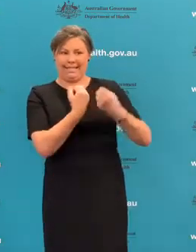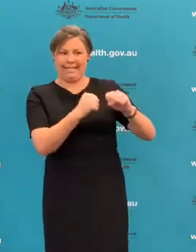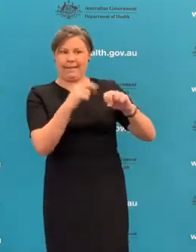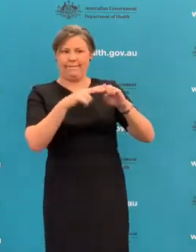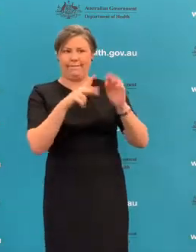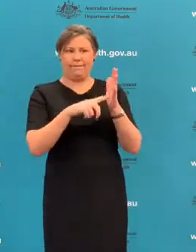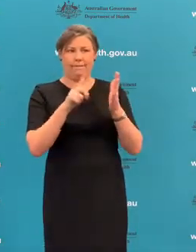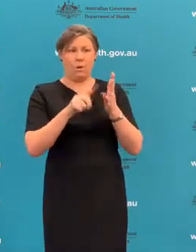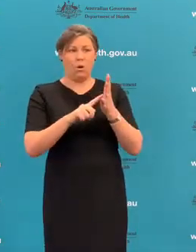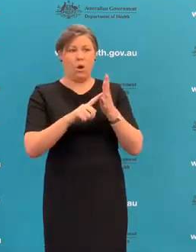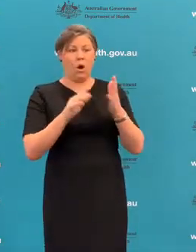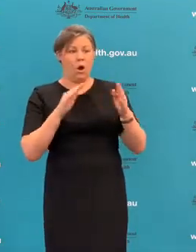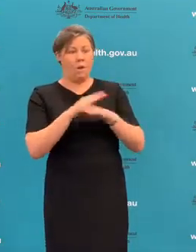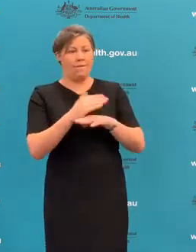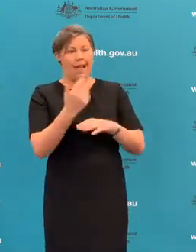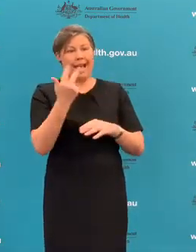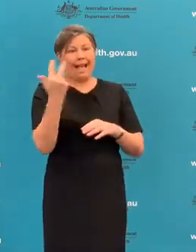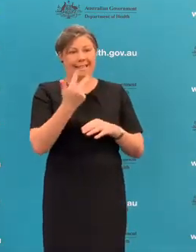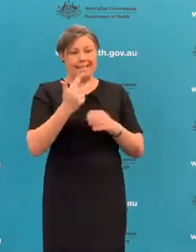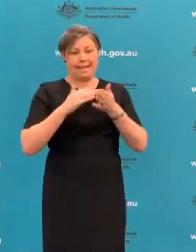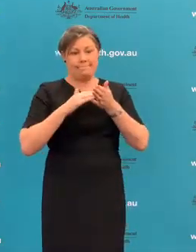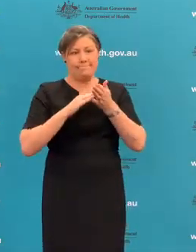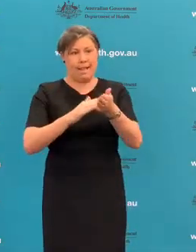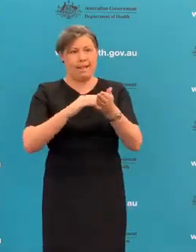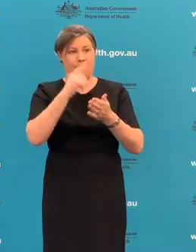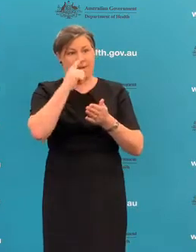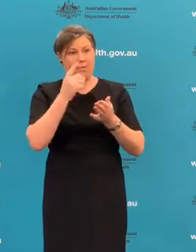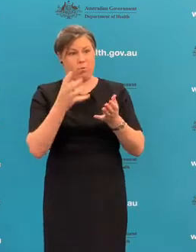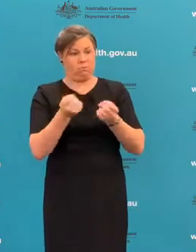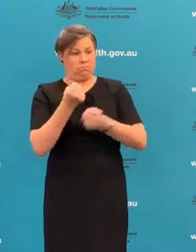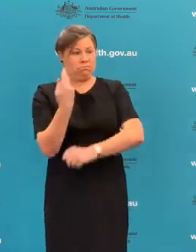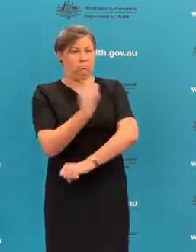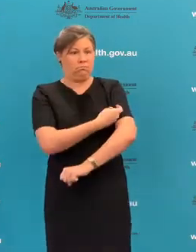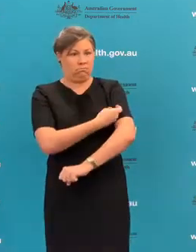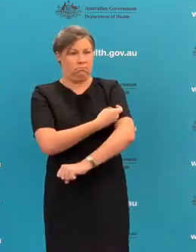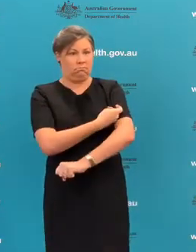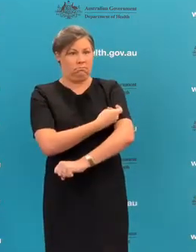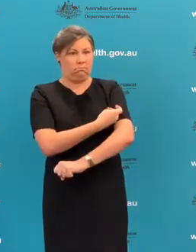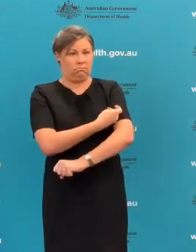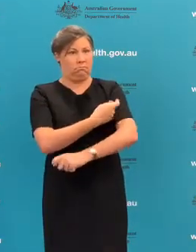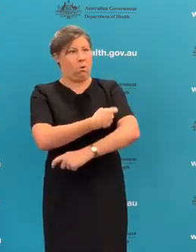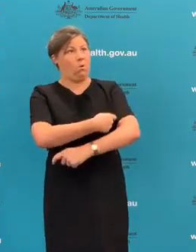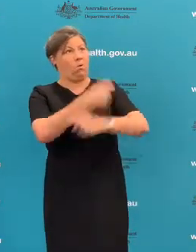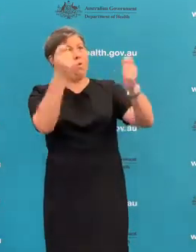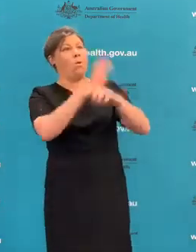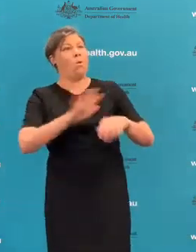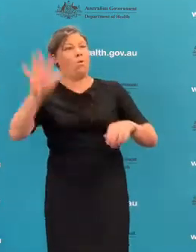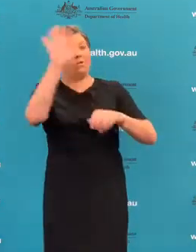doses of seasonal influenza vaccines secured and distributed to the people of Australia. This compares